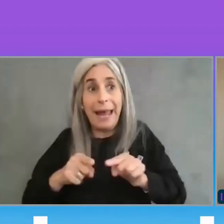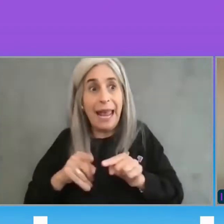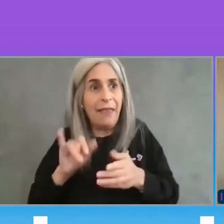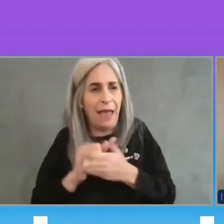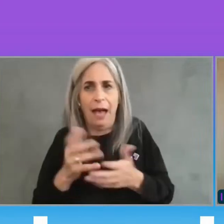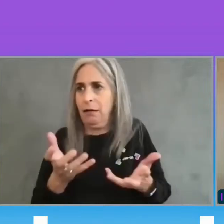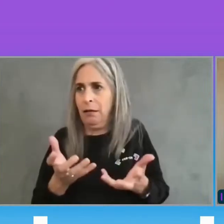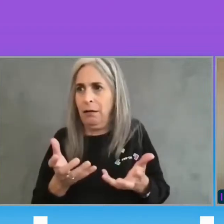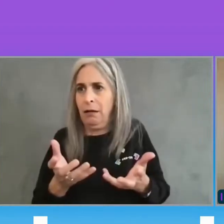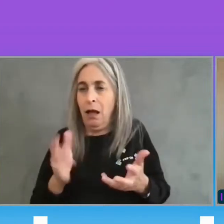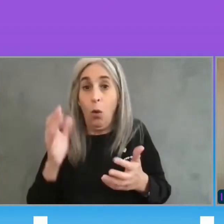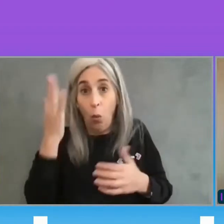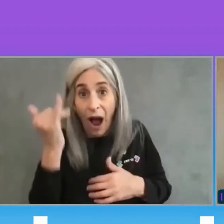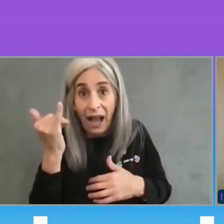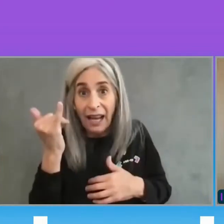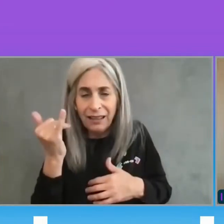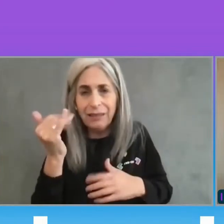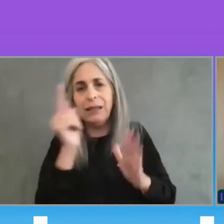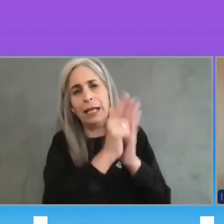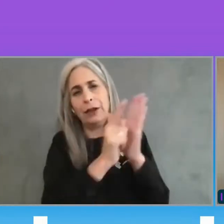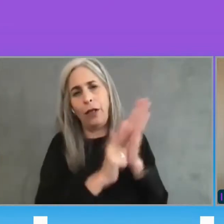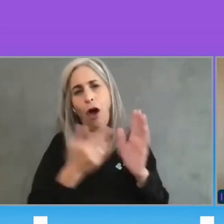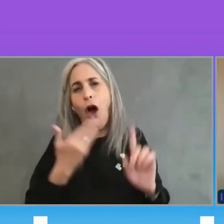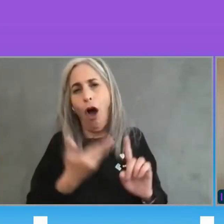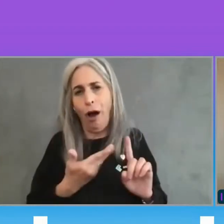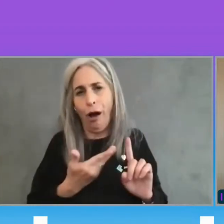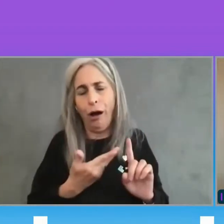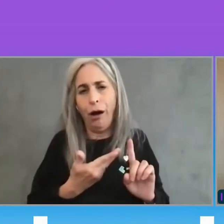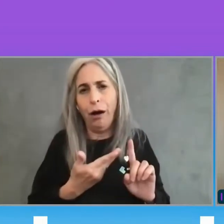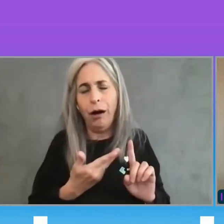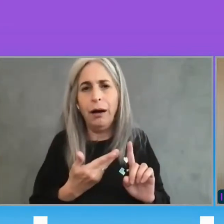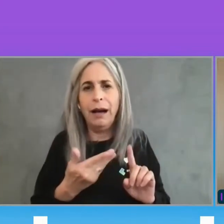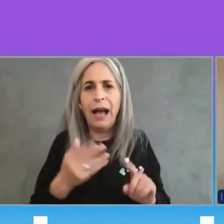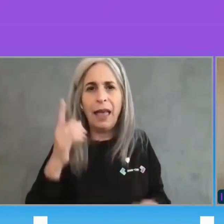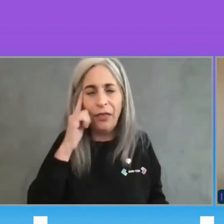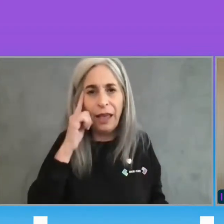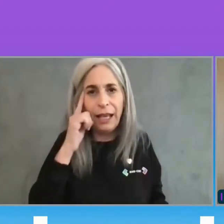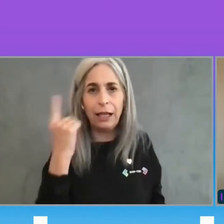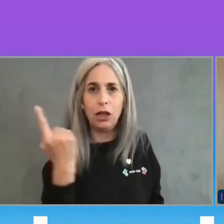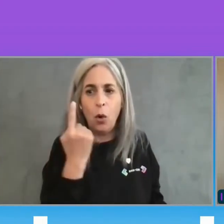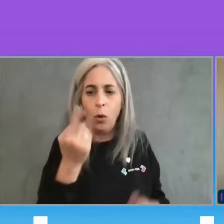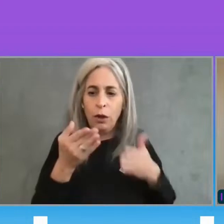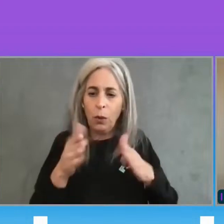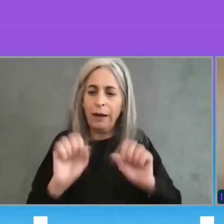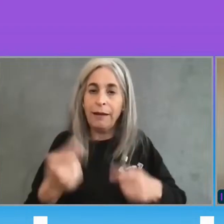that they do it because it is the law. And so I think the only